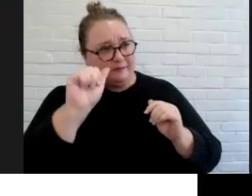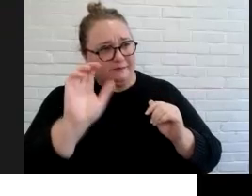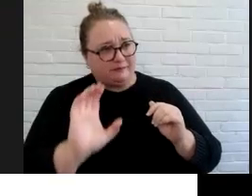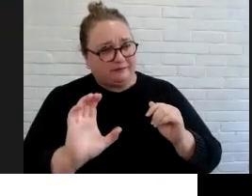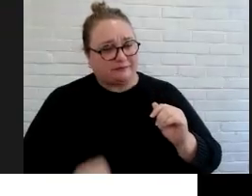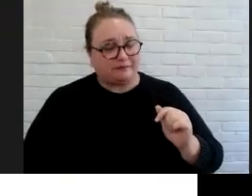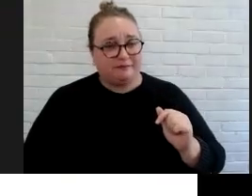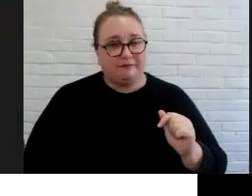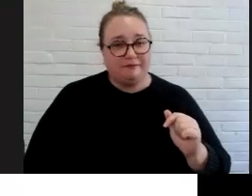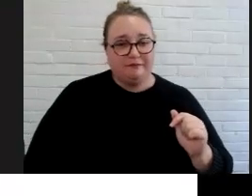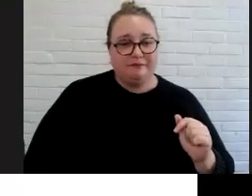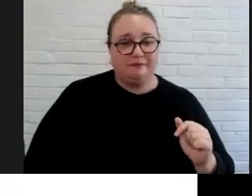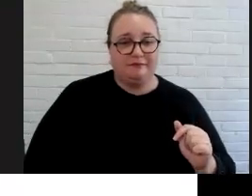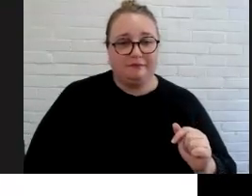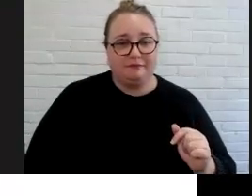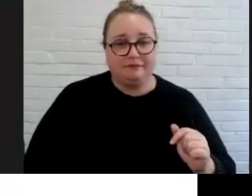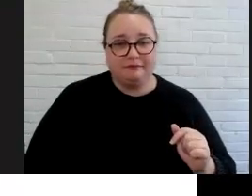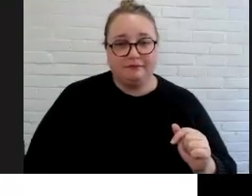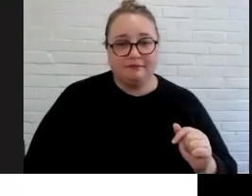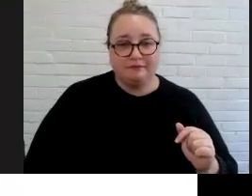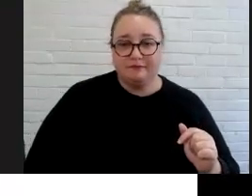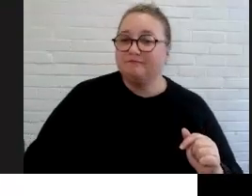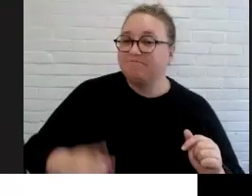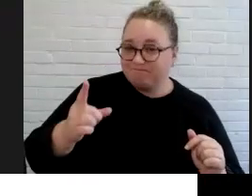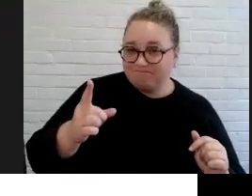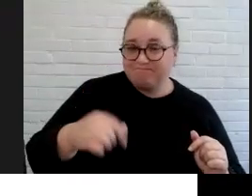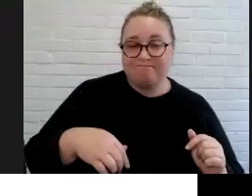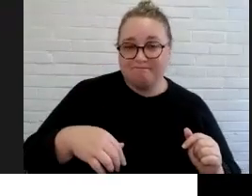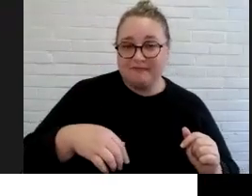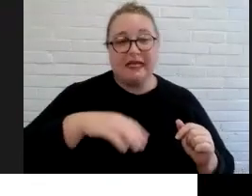You put the answers in the. Yeah. So B and C right.